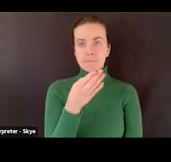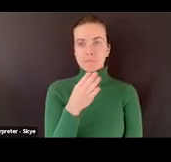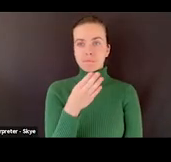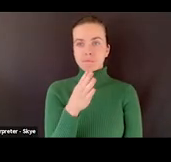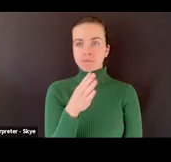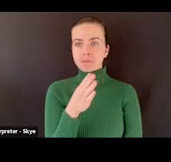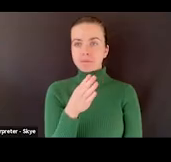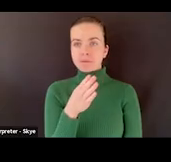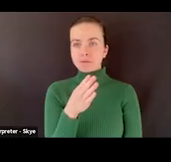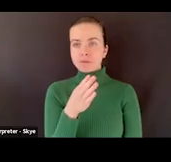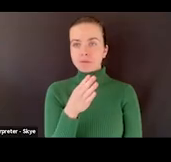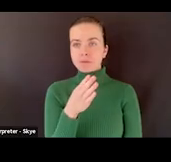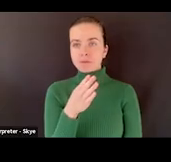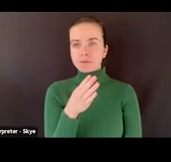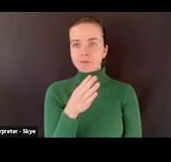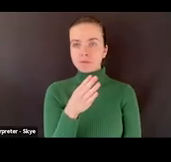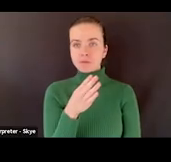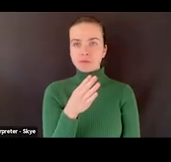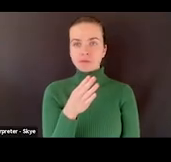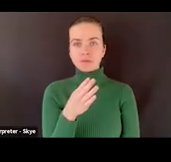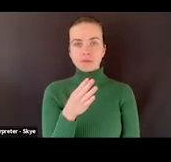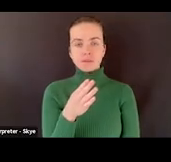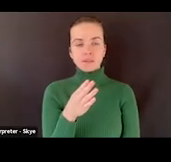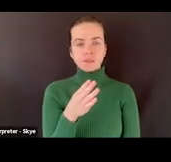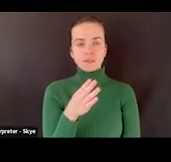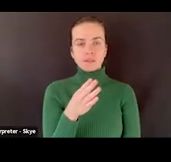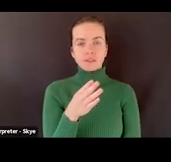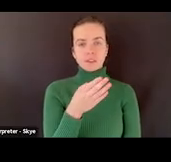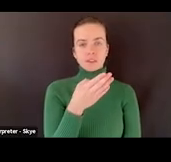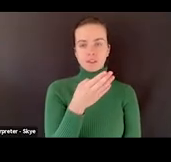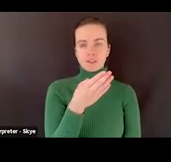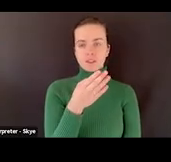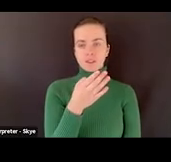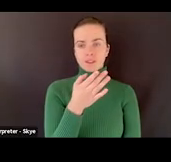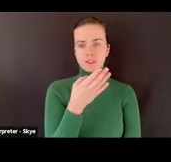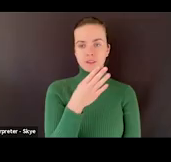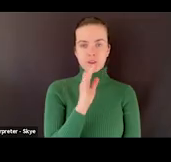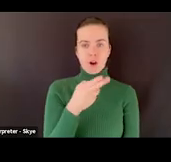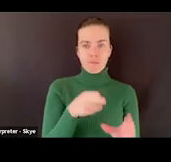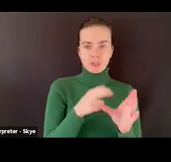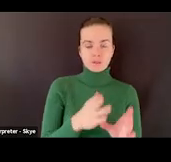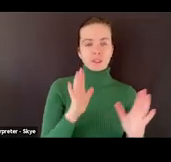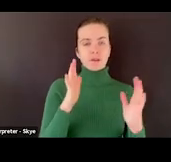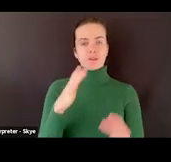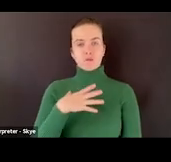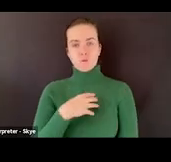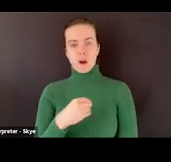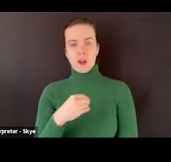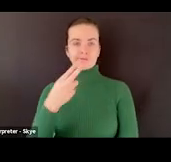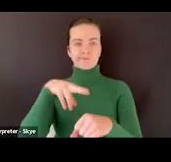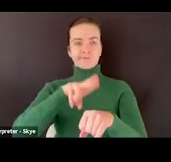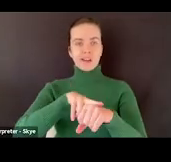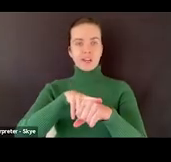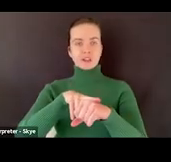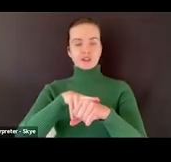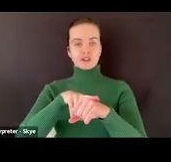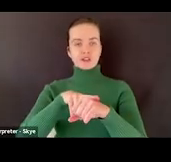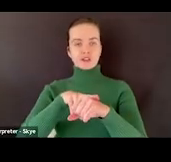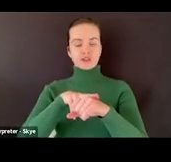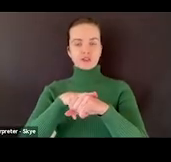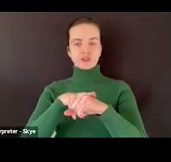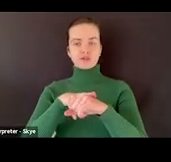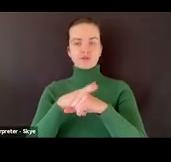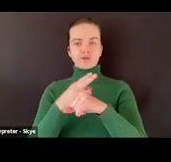our participants, and the white is compared to national averages based on a variety of studies